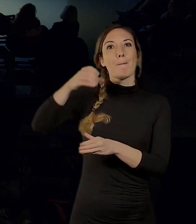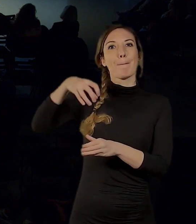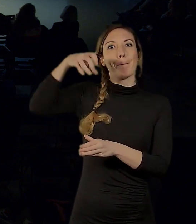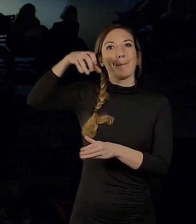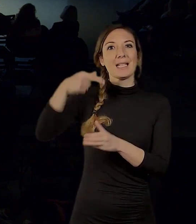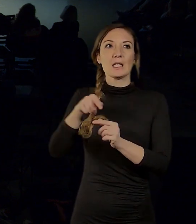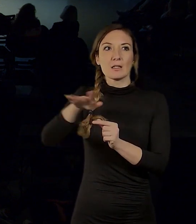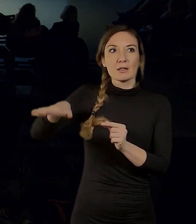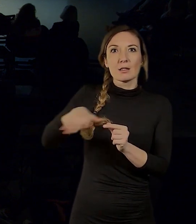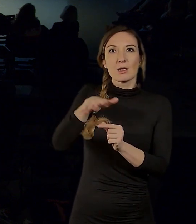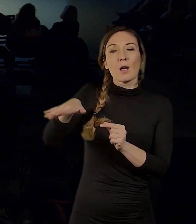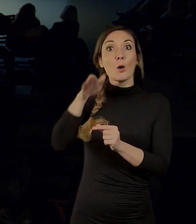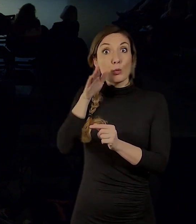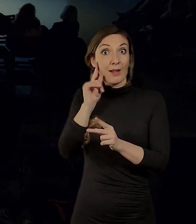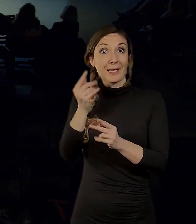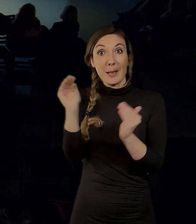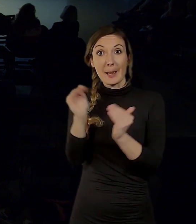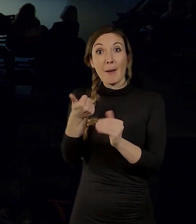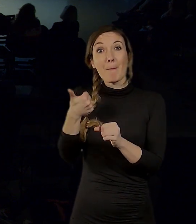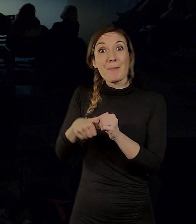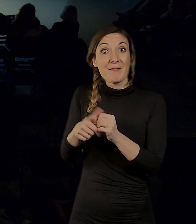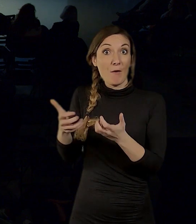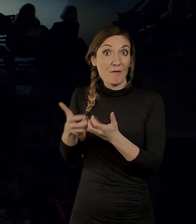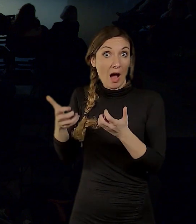a number of different markets and events will be held there